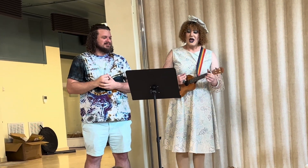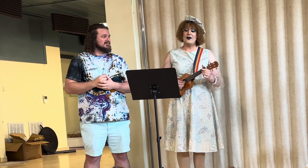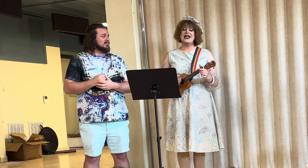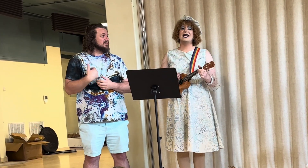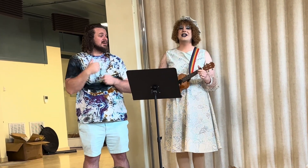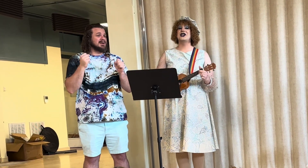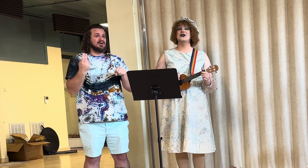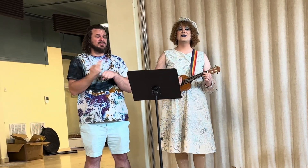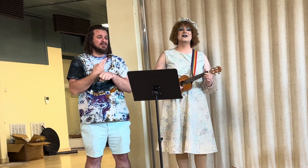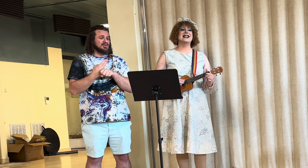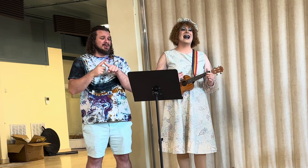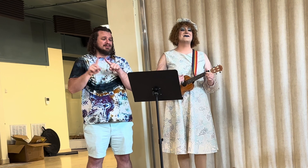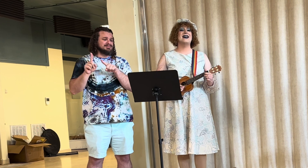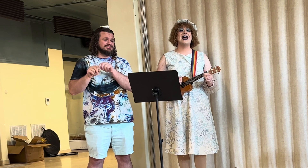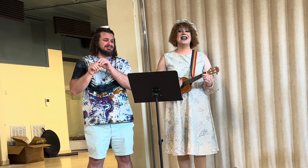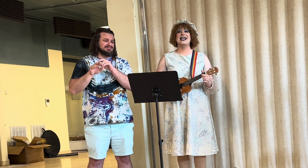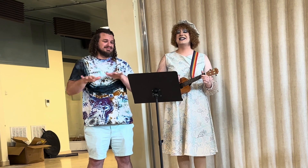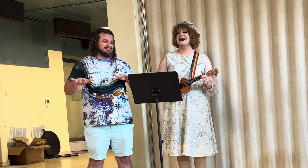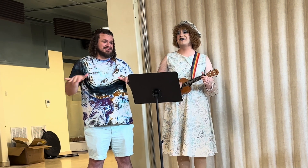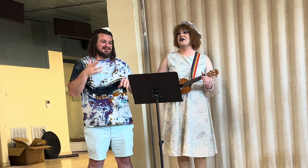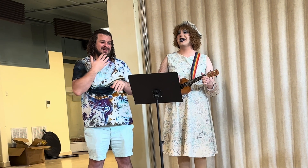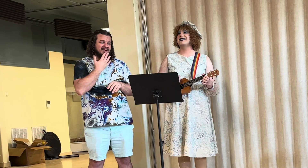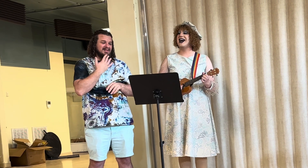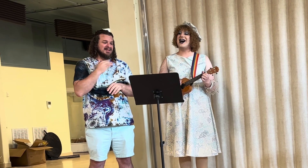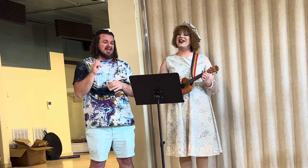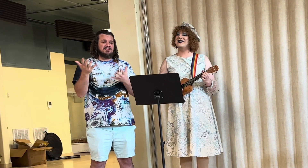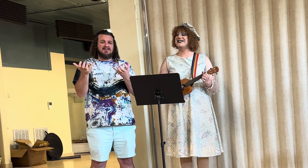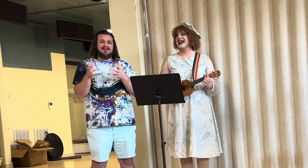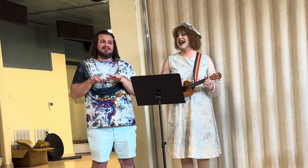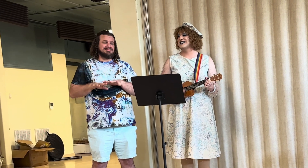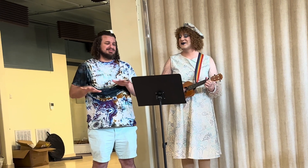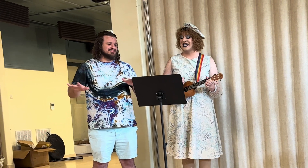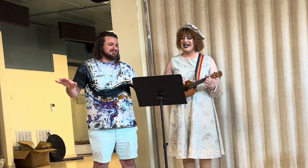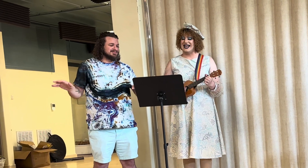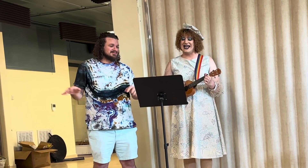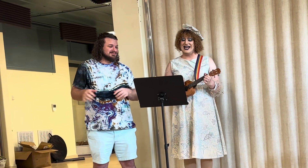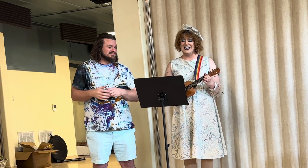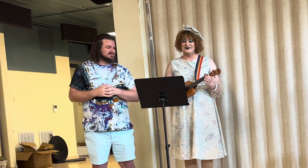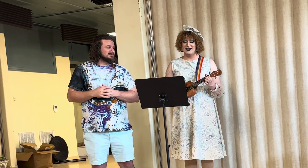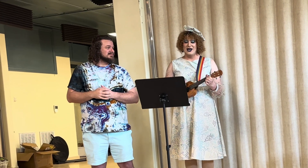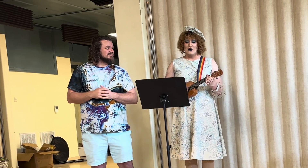We can use as many different colors as we need.